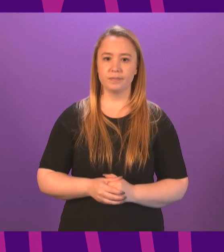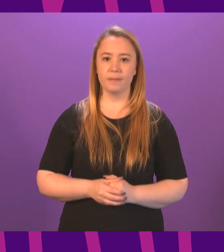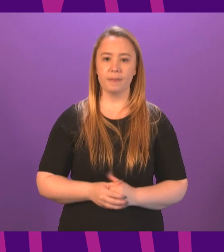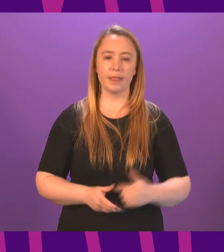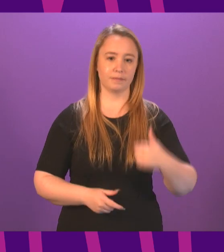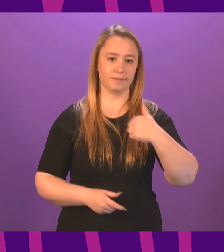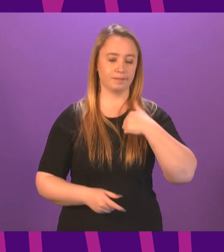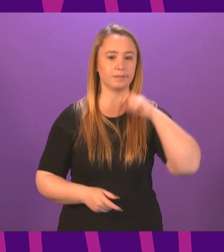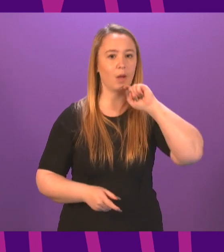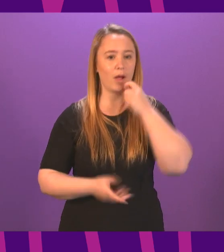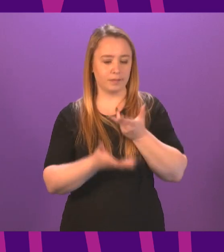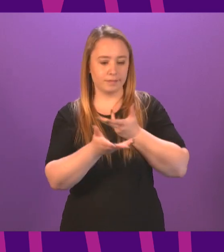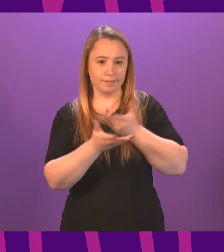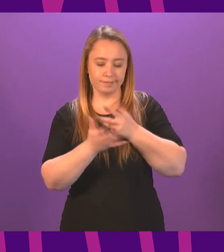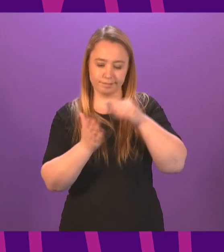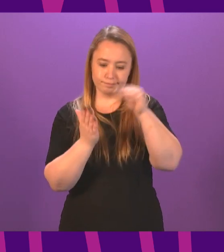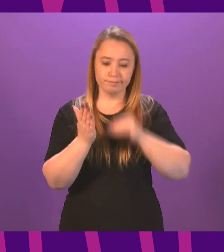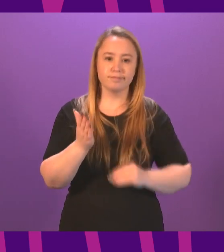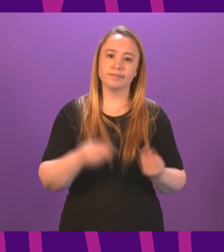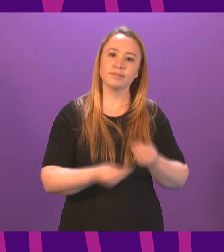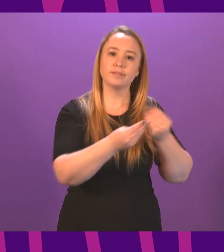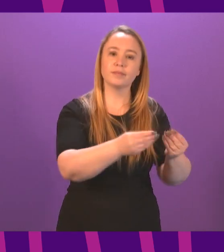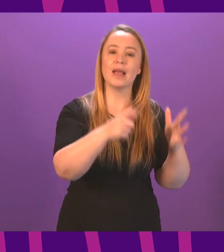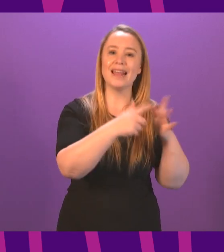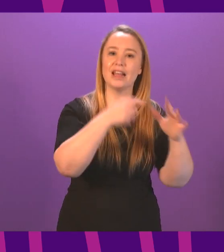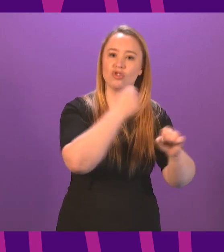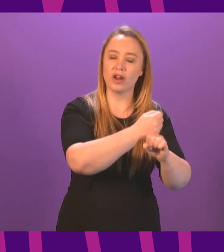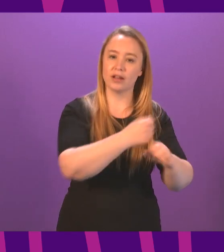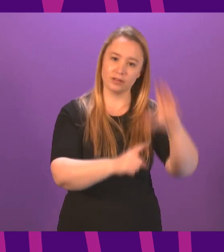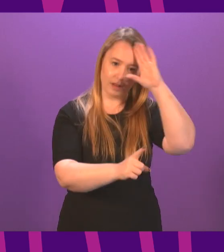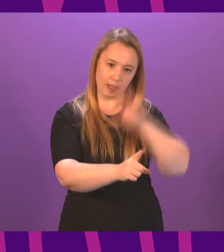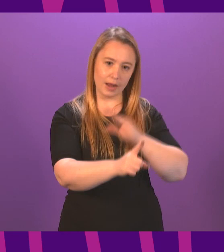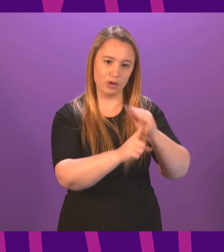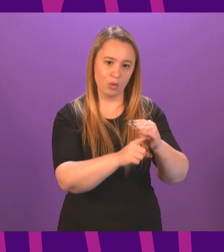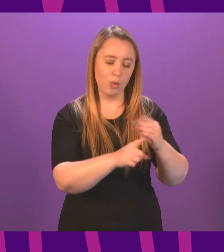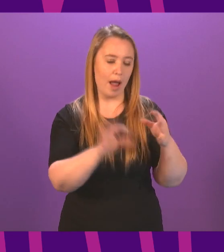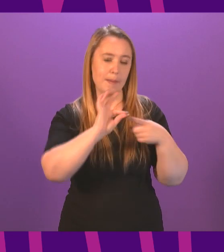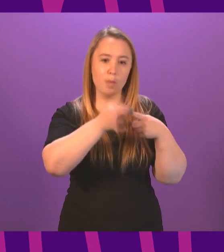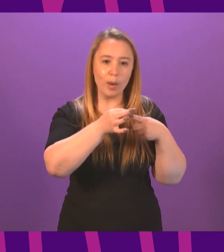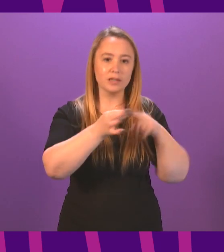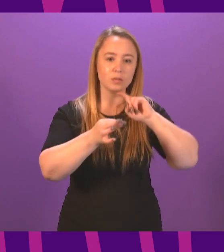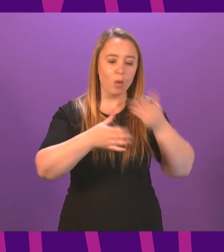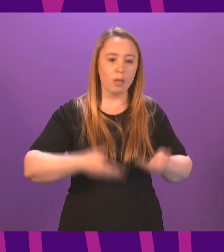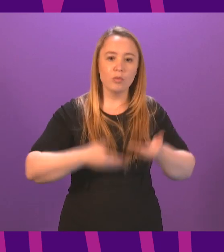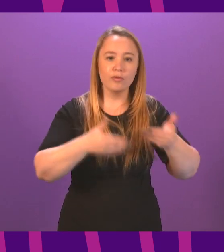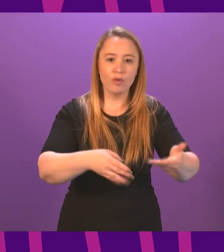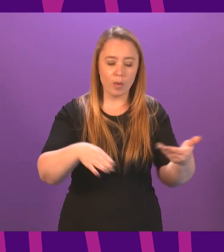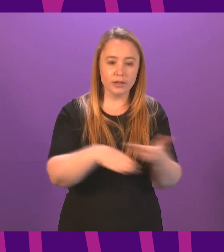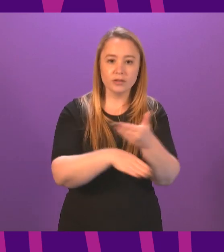the outcome of those discussions and any particular points that we have agreed to take forward as a result of them to be given to Iain Gray. I hope that he accepts the assurance that